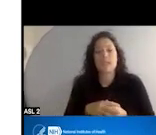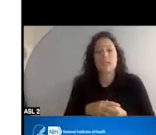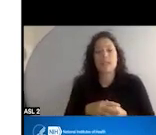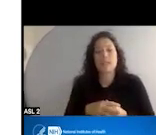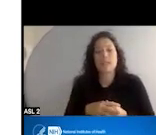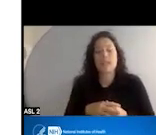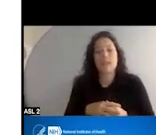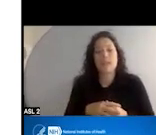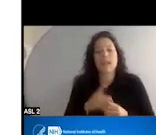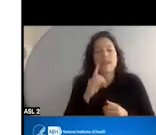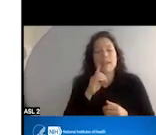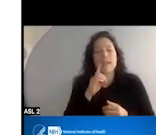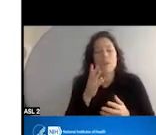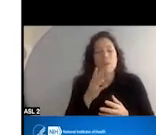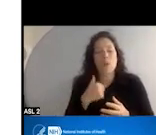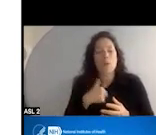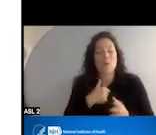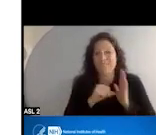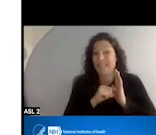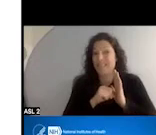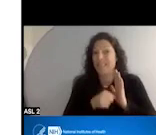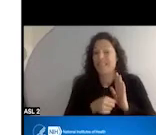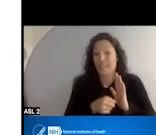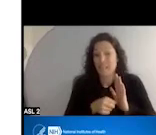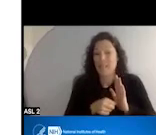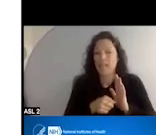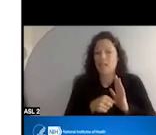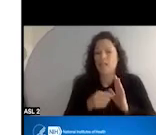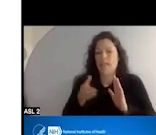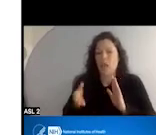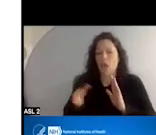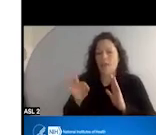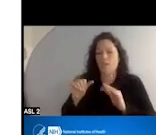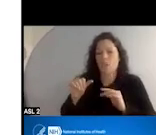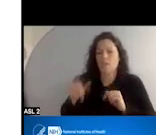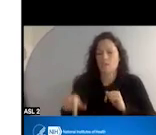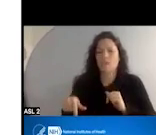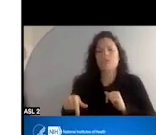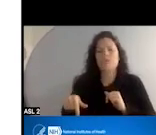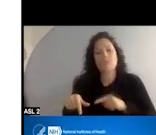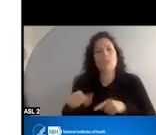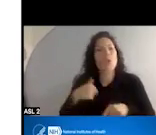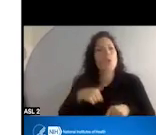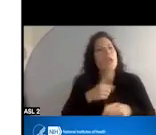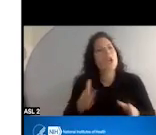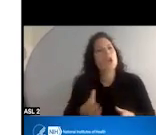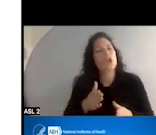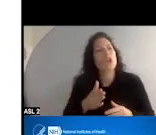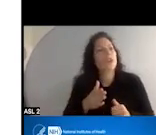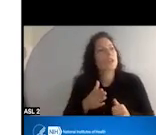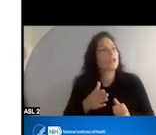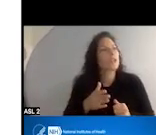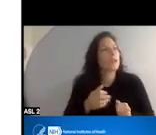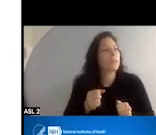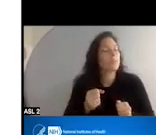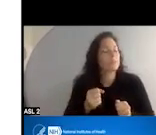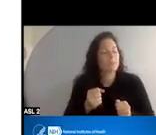I think what we've indicated in frequently asked questions is that we really encourage coordination